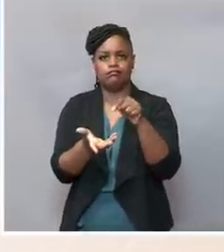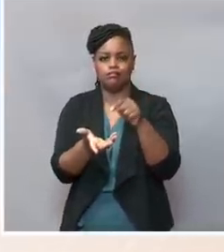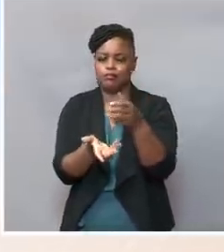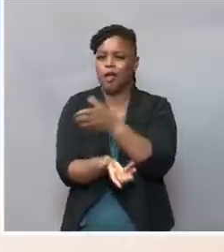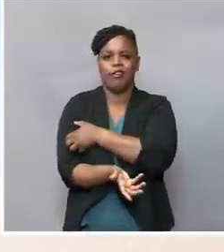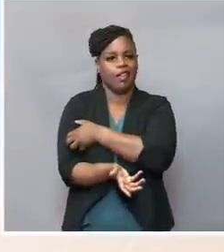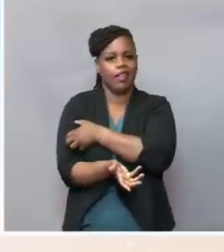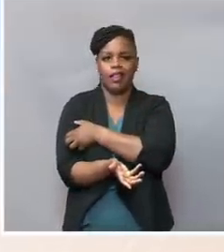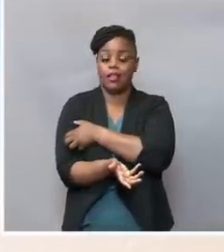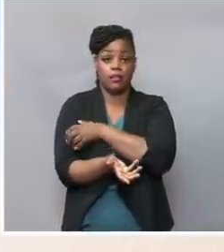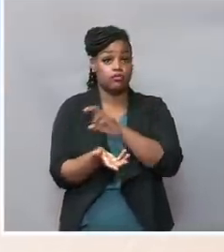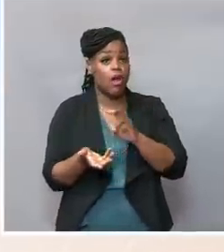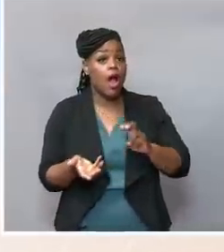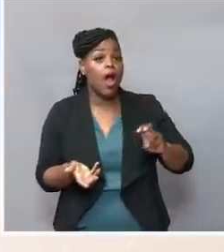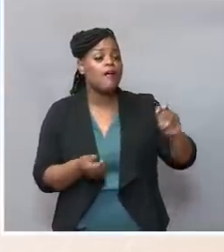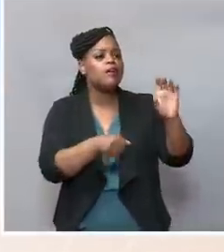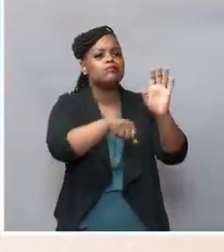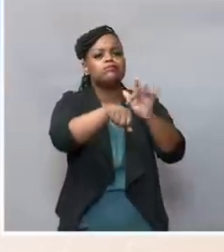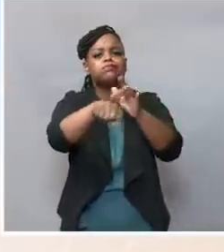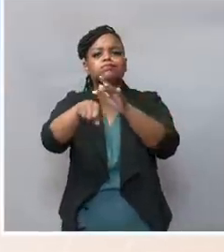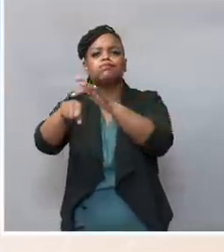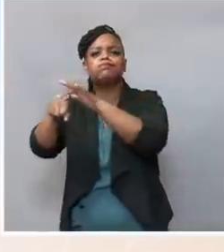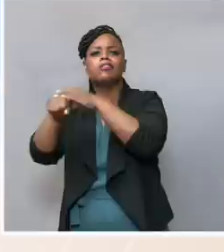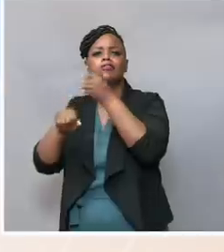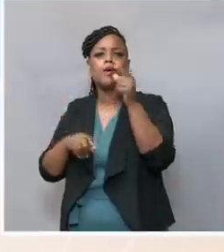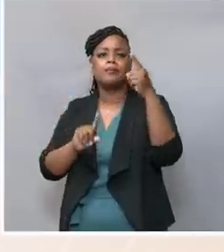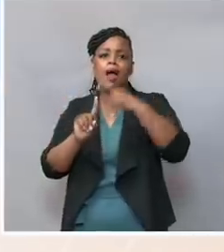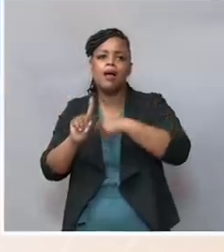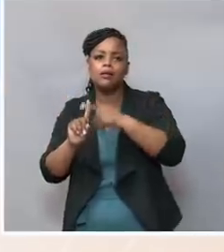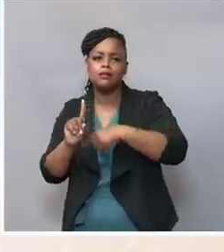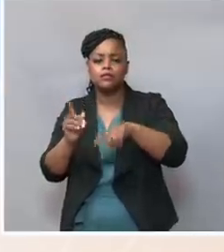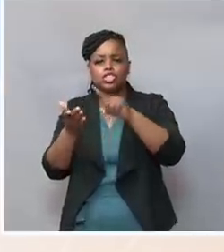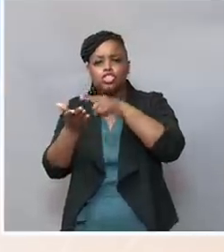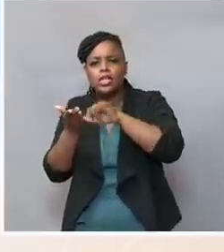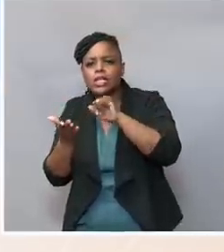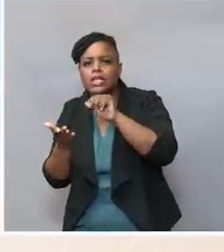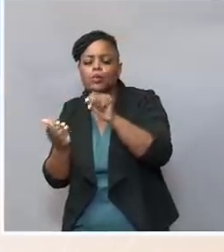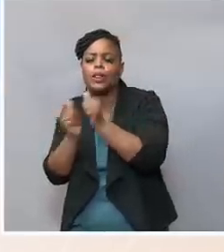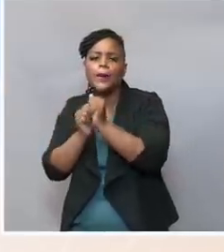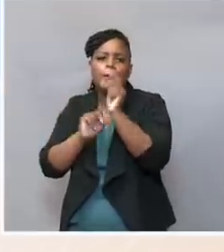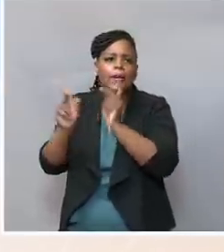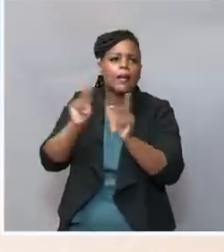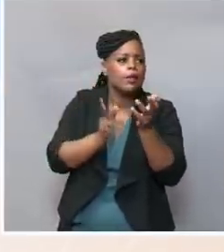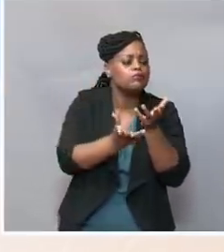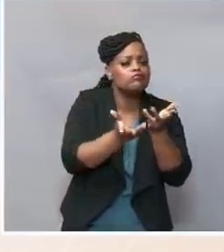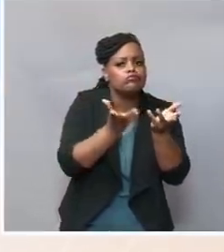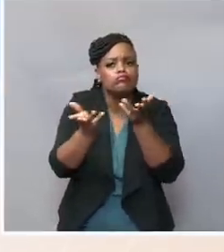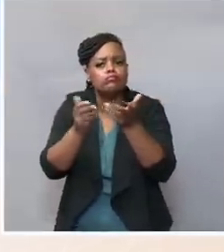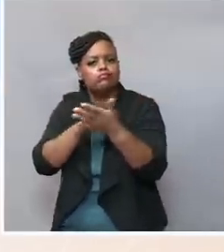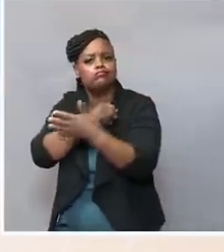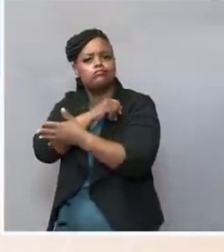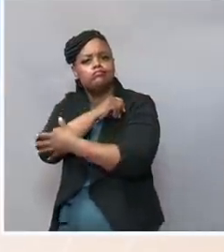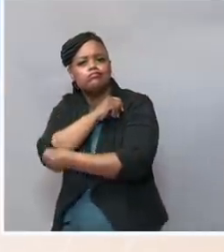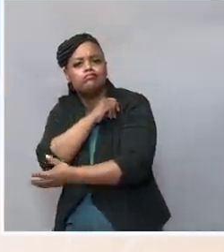just checking in with people all across our beautiful country, people like Pastor Bobby Smith in Las Vegas, Nevada.